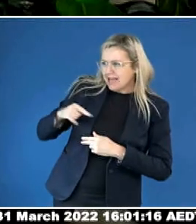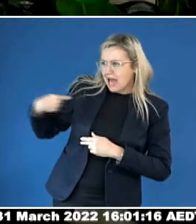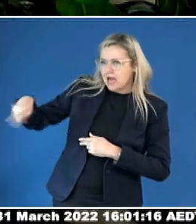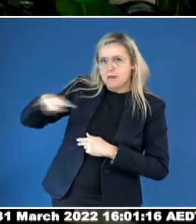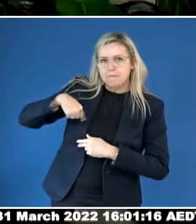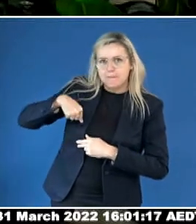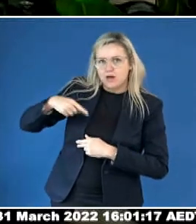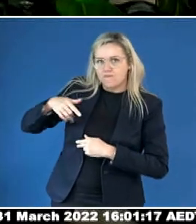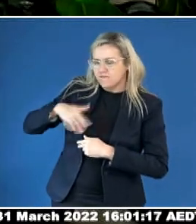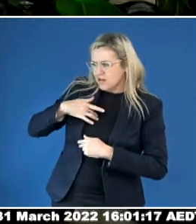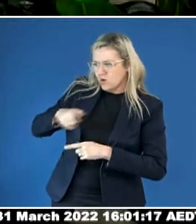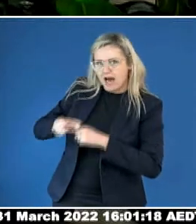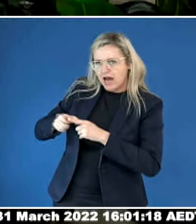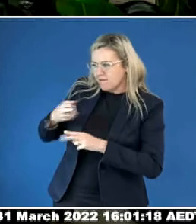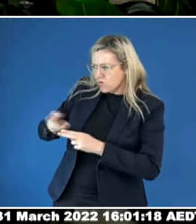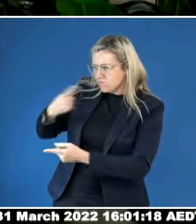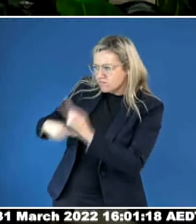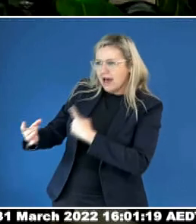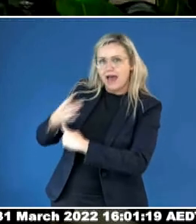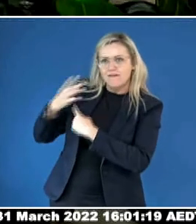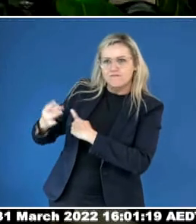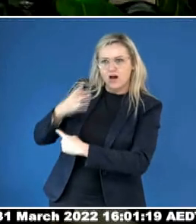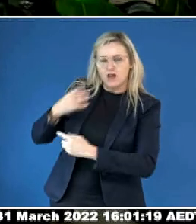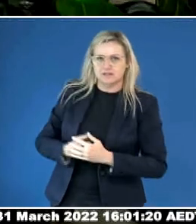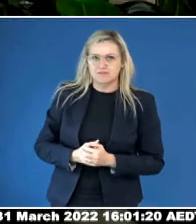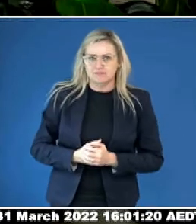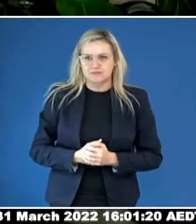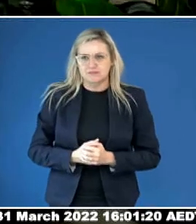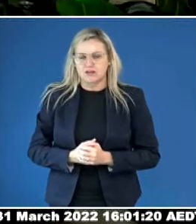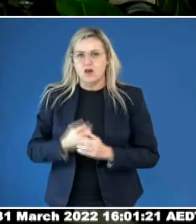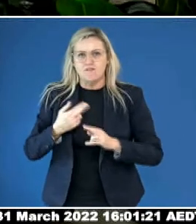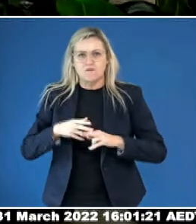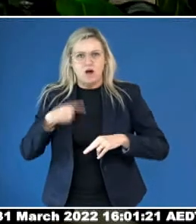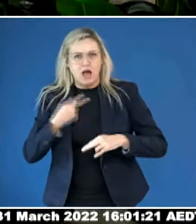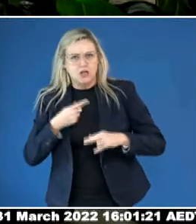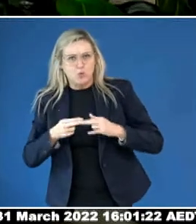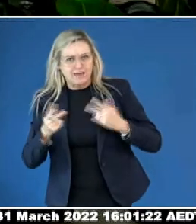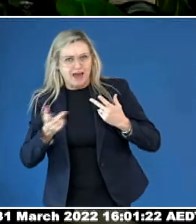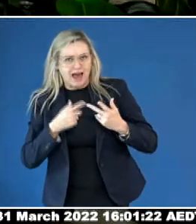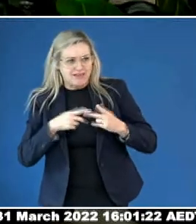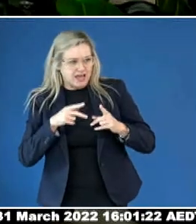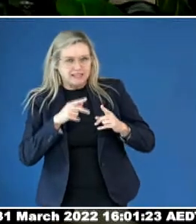When reporting, it can be difficult for those of us with alexithymia, as we struggle to identify how we are feeling.